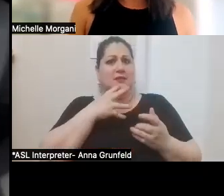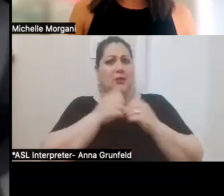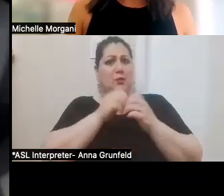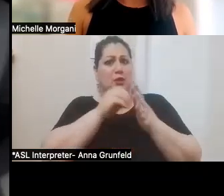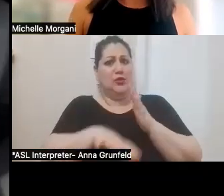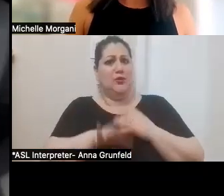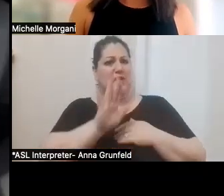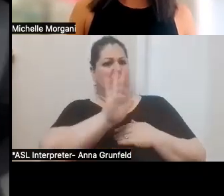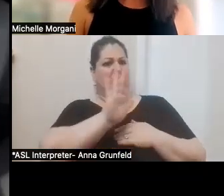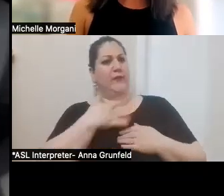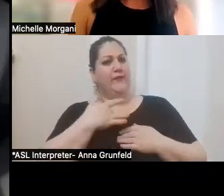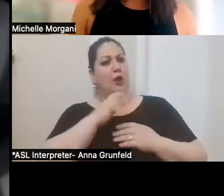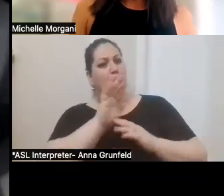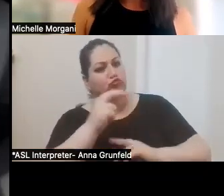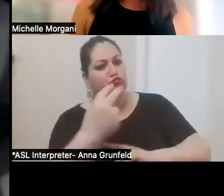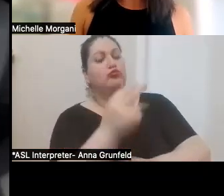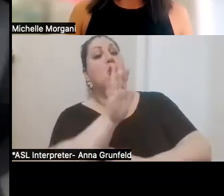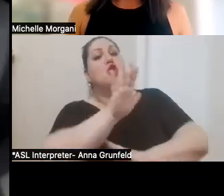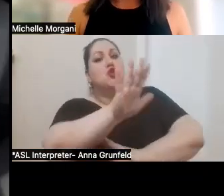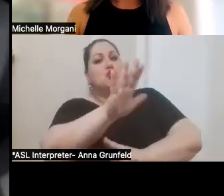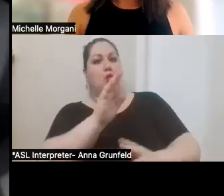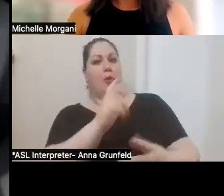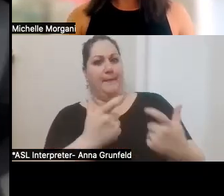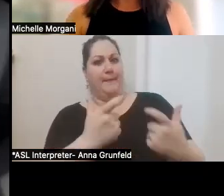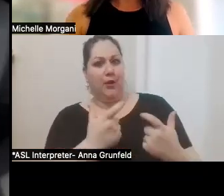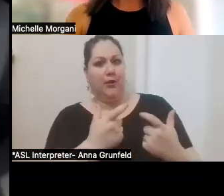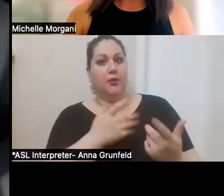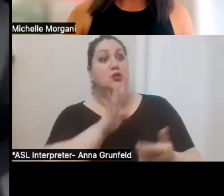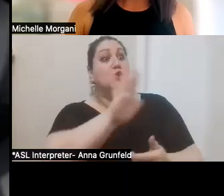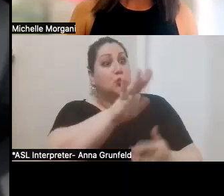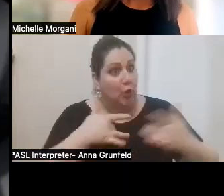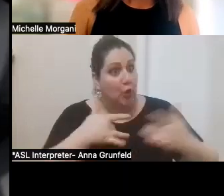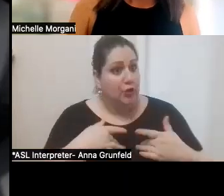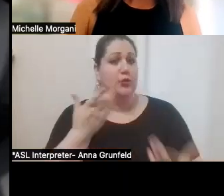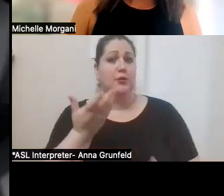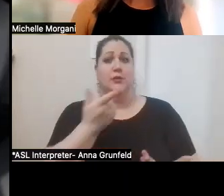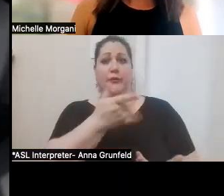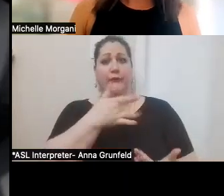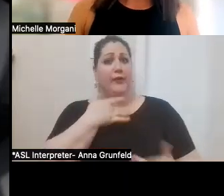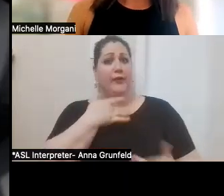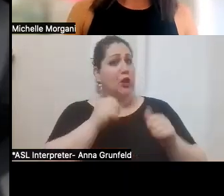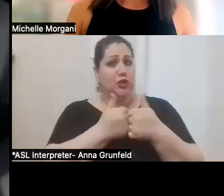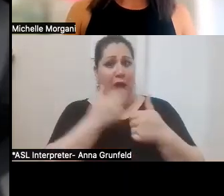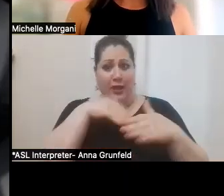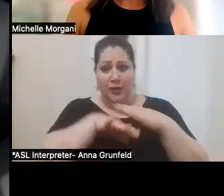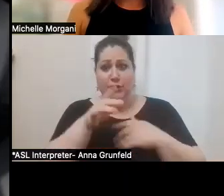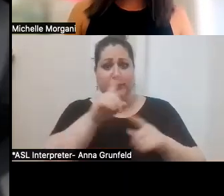What might be a challenge when they go into various settings? And then of course we're thinking about the pace.